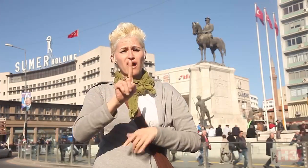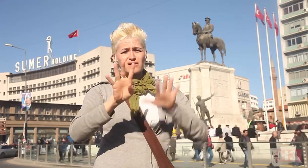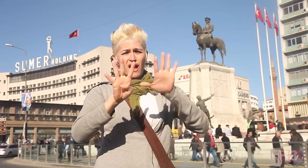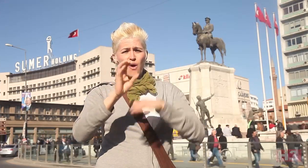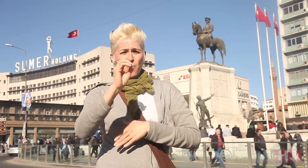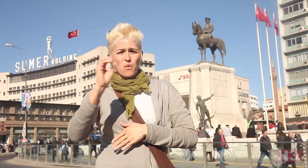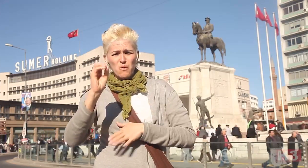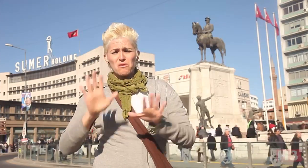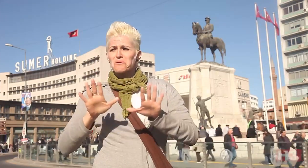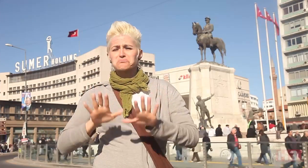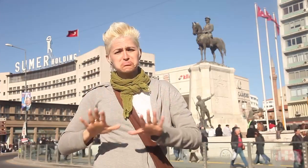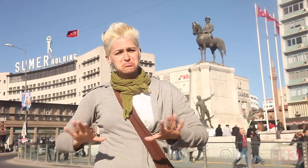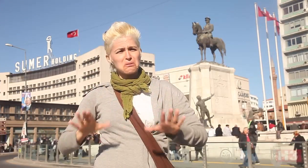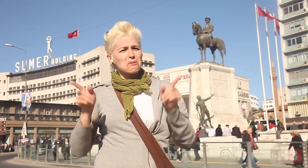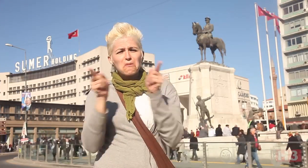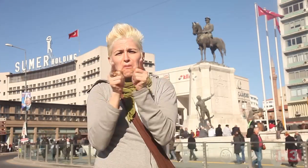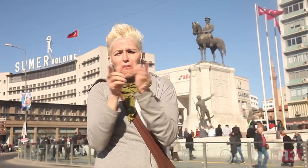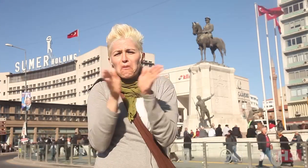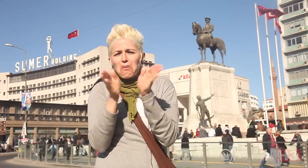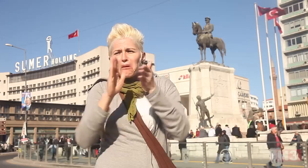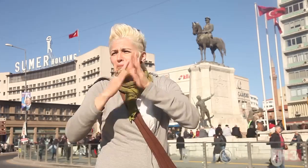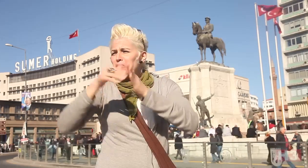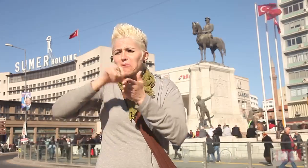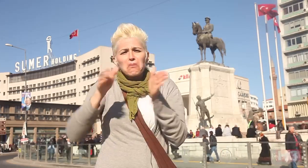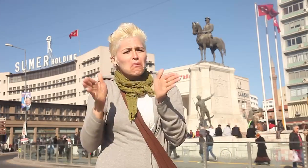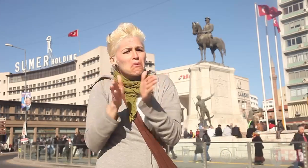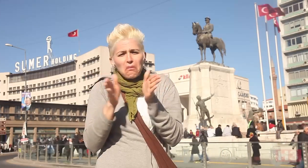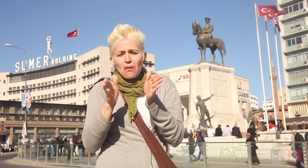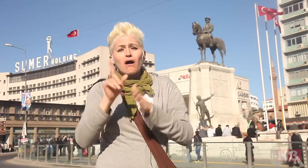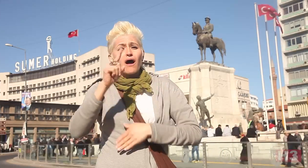By 1900 Ankara became a small peaceful town.